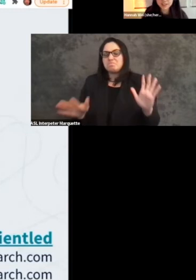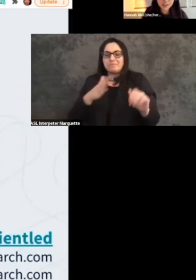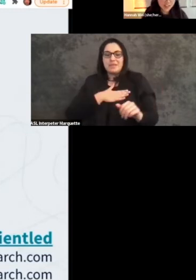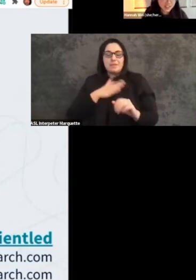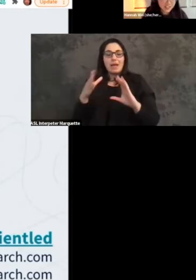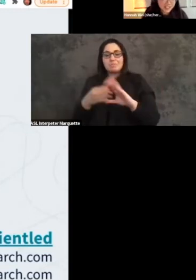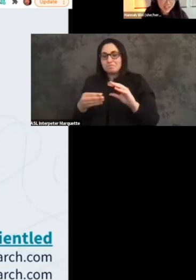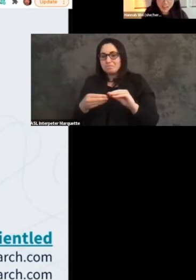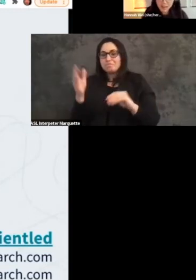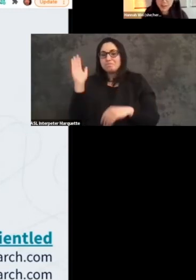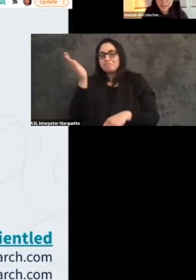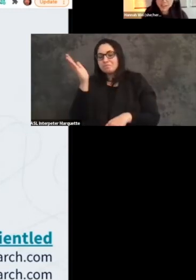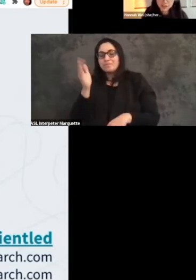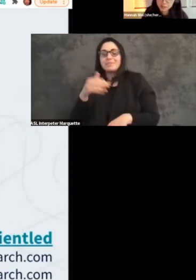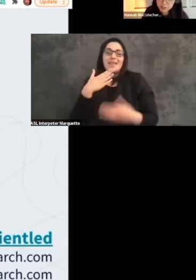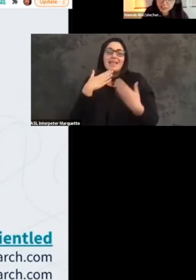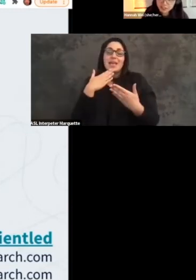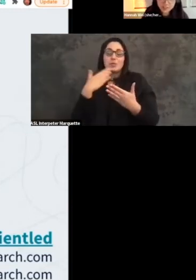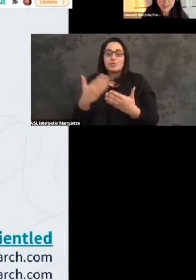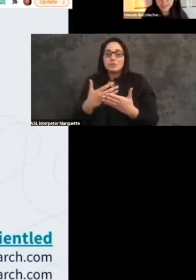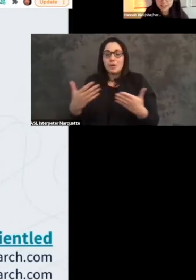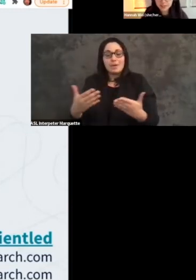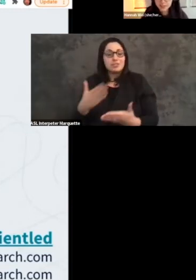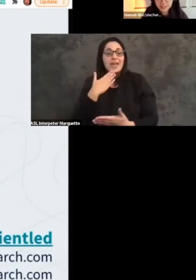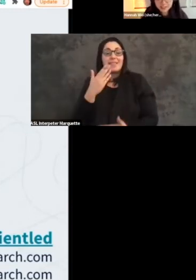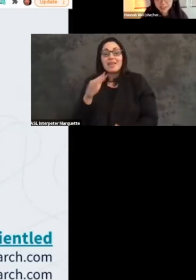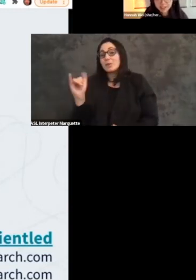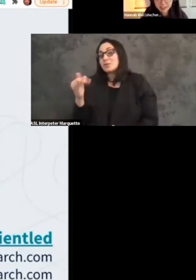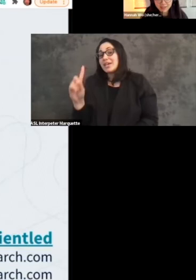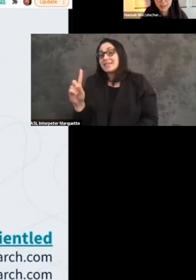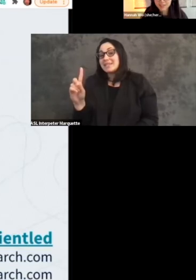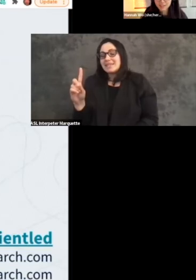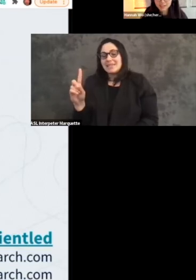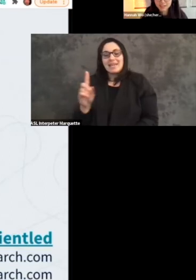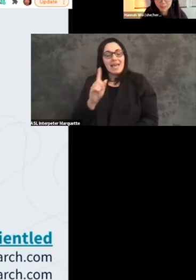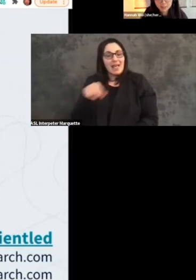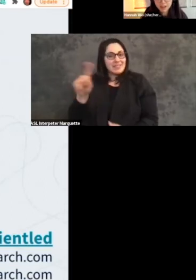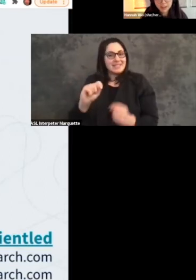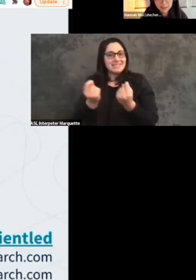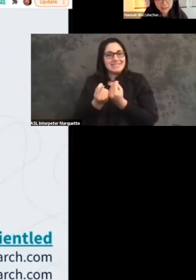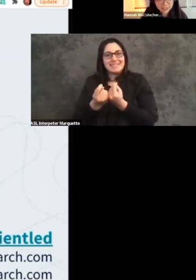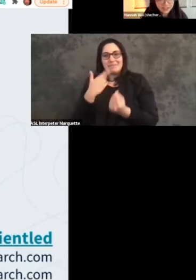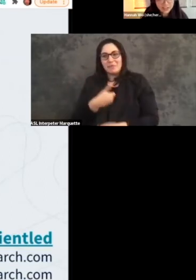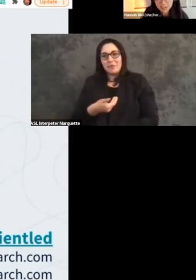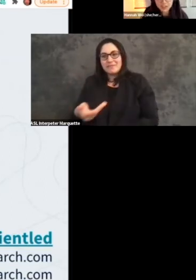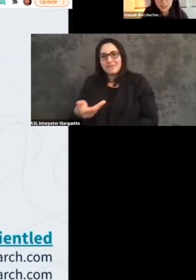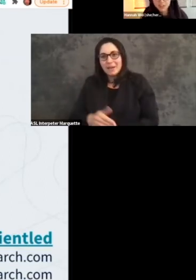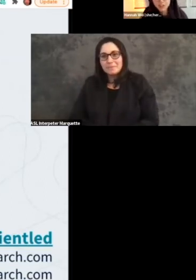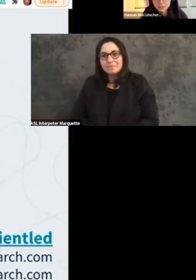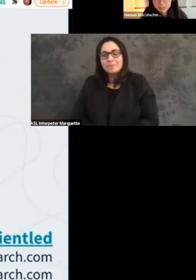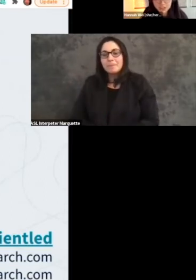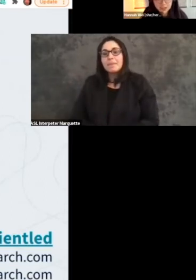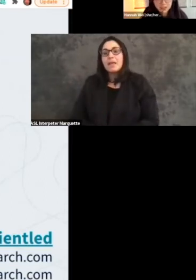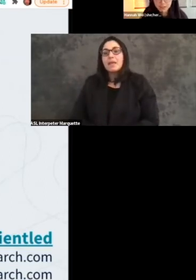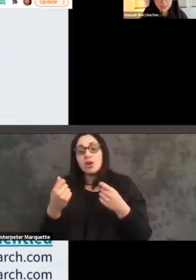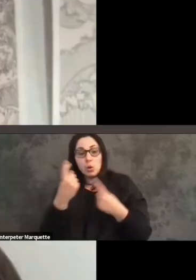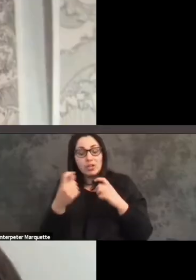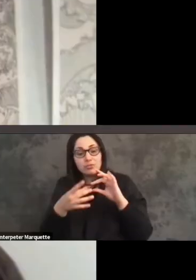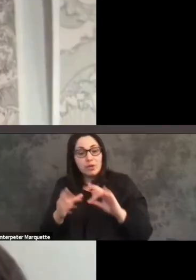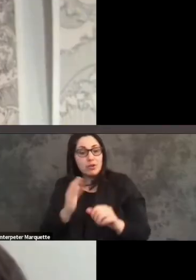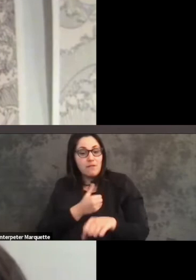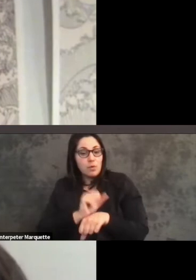slide, please. So this concludes my talk. Thank you so much. And thank you JD and the